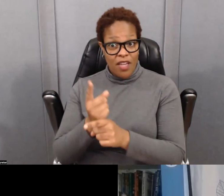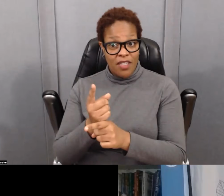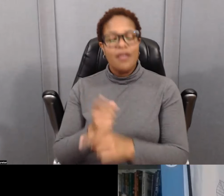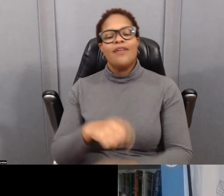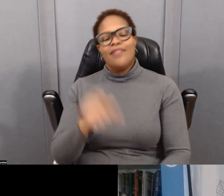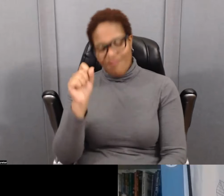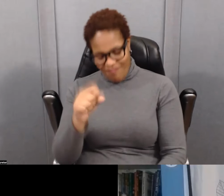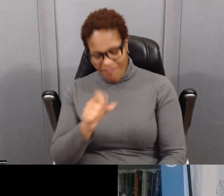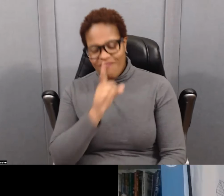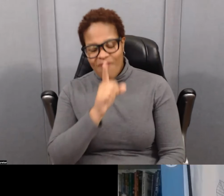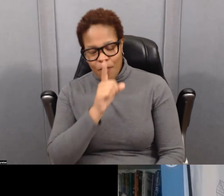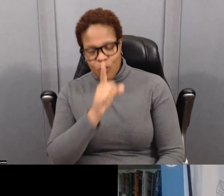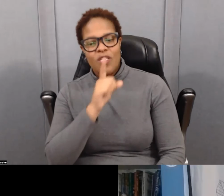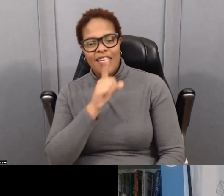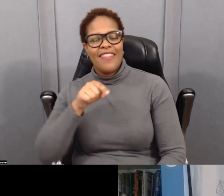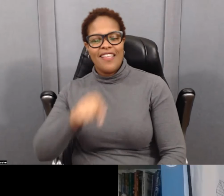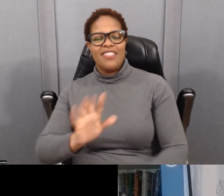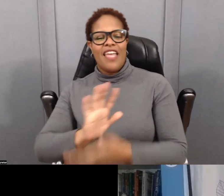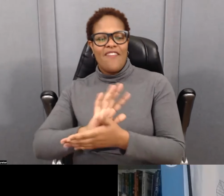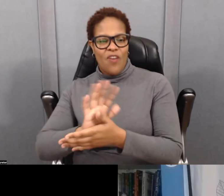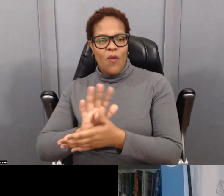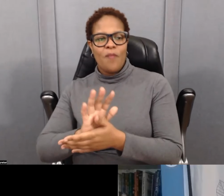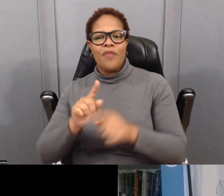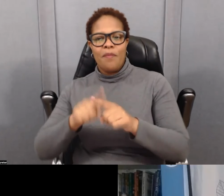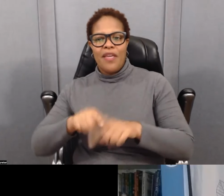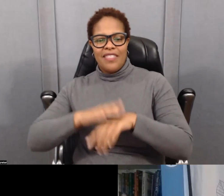It's a film that is based in Latin culture